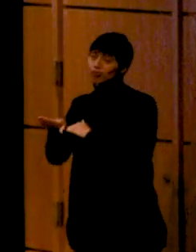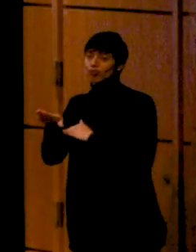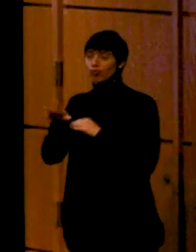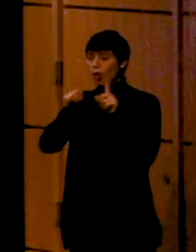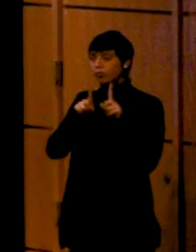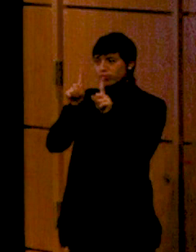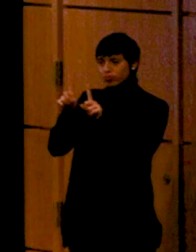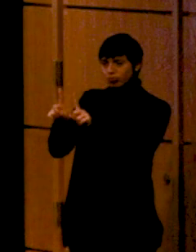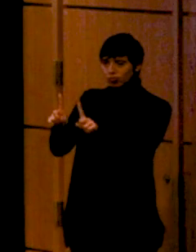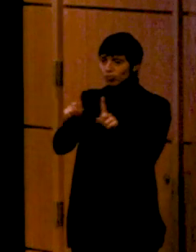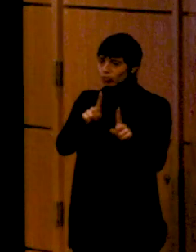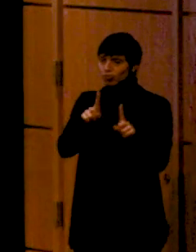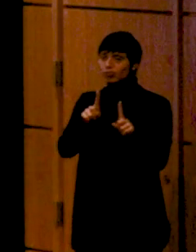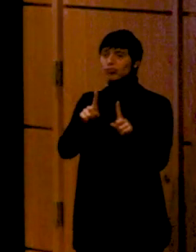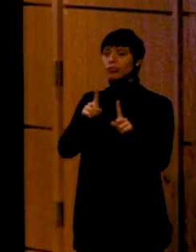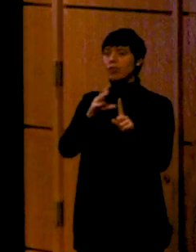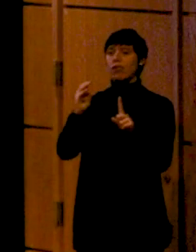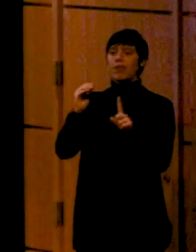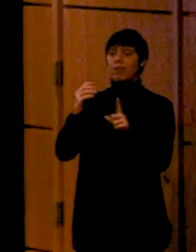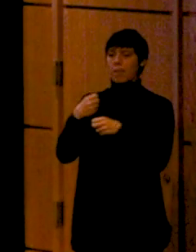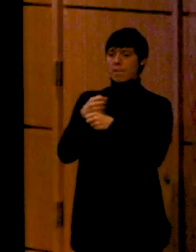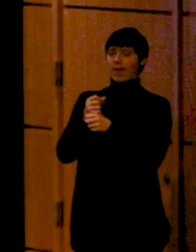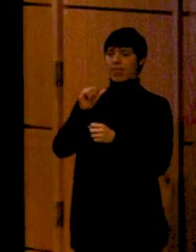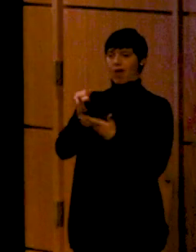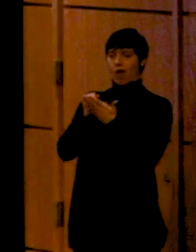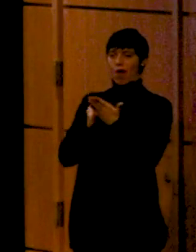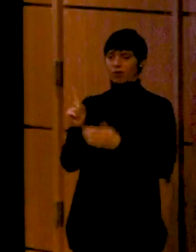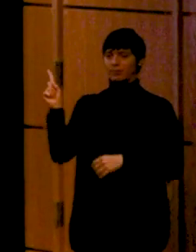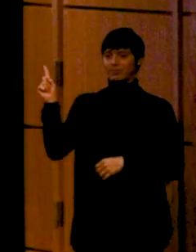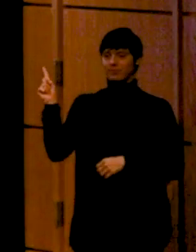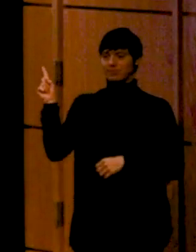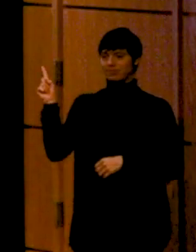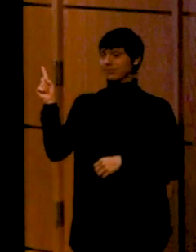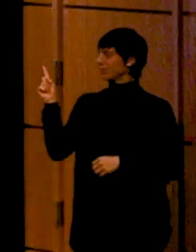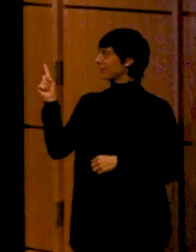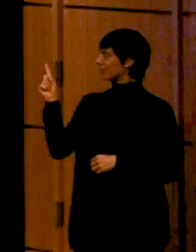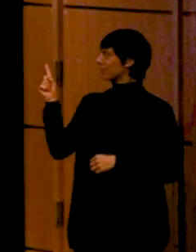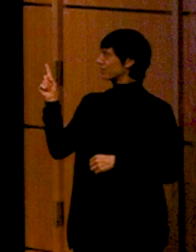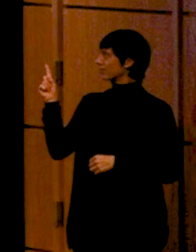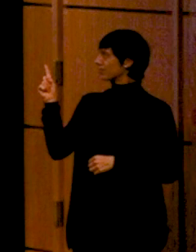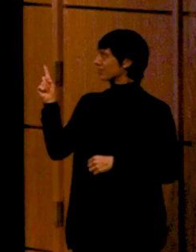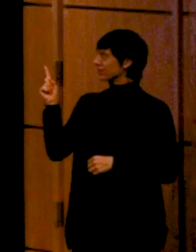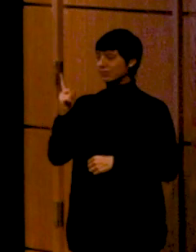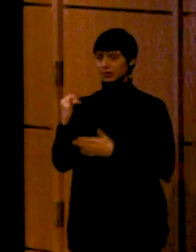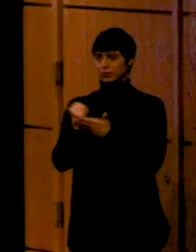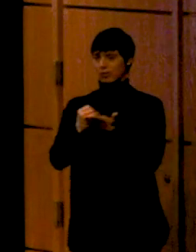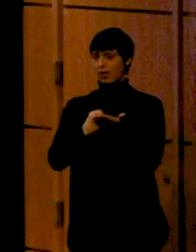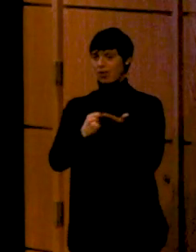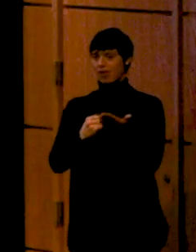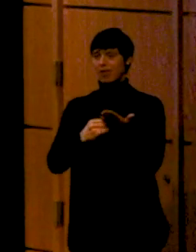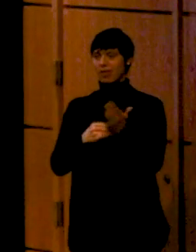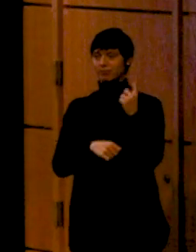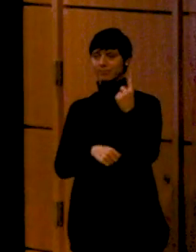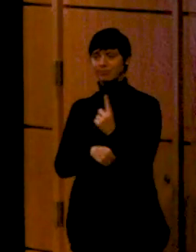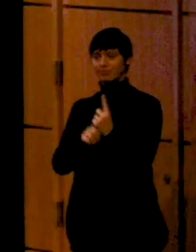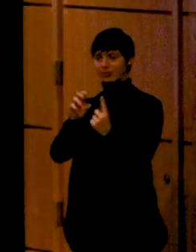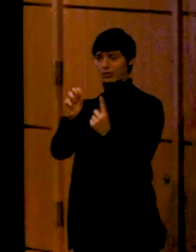And this work was the result of 15 inch wide spectacular drawing of Ursula Le Guin reaching